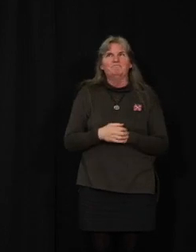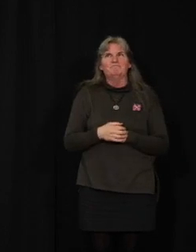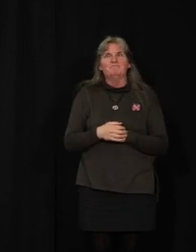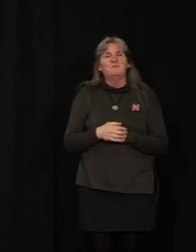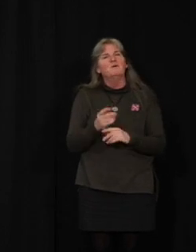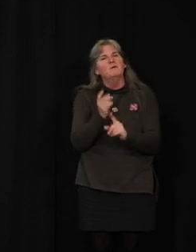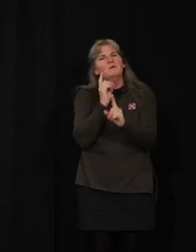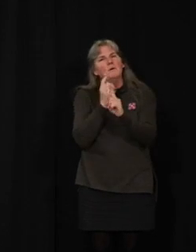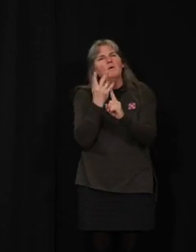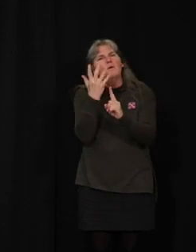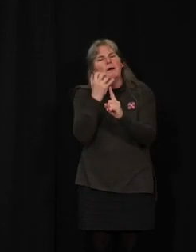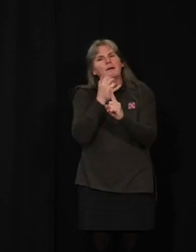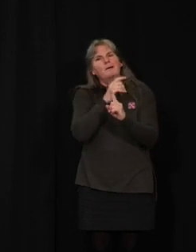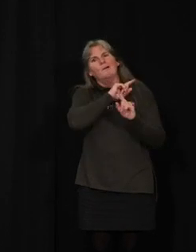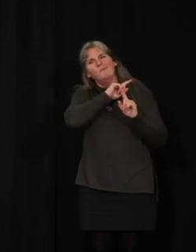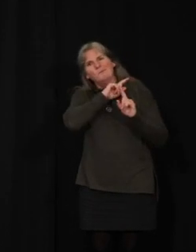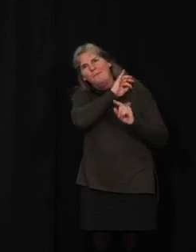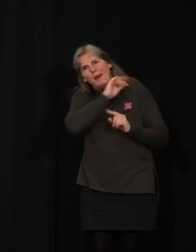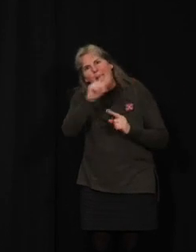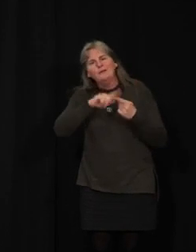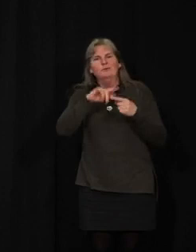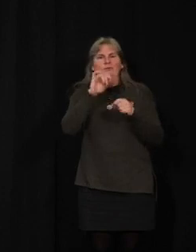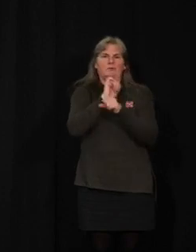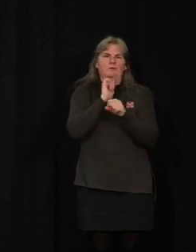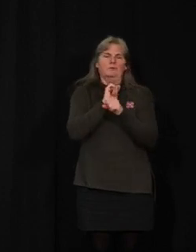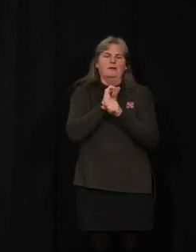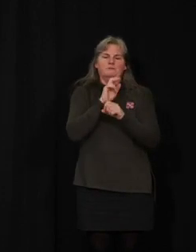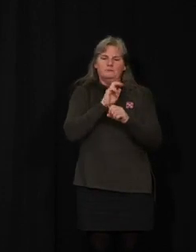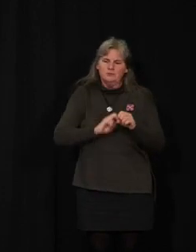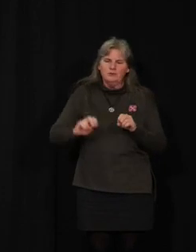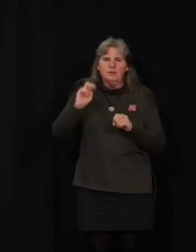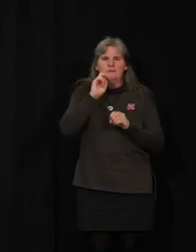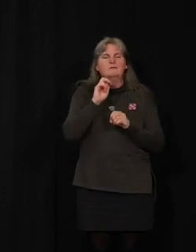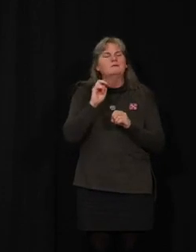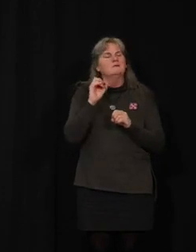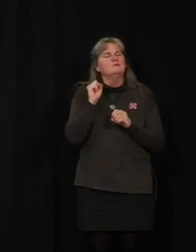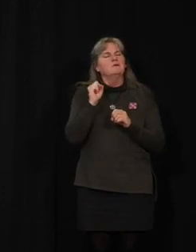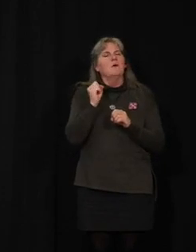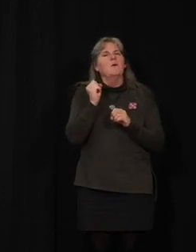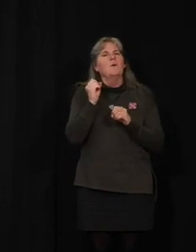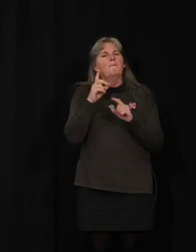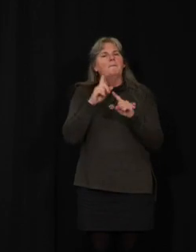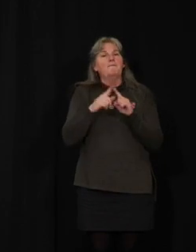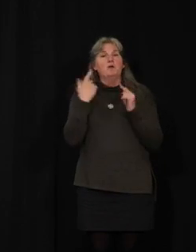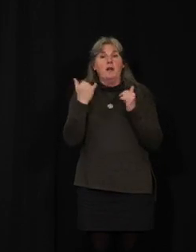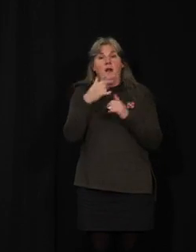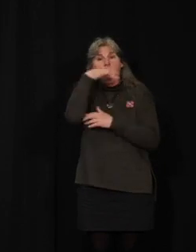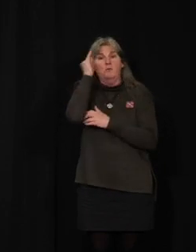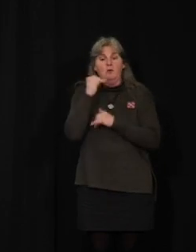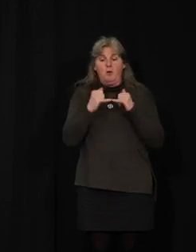territory, border controls will remain in place for the time being.